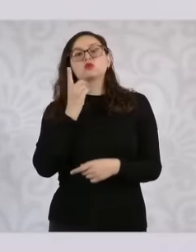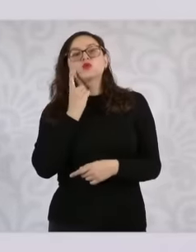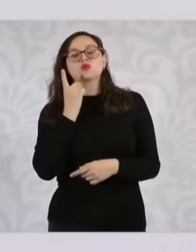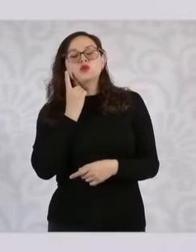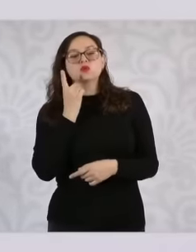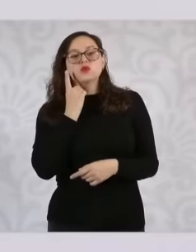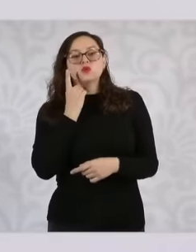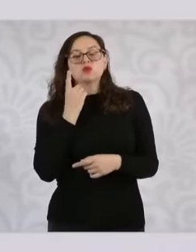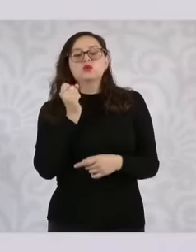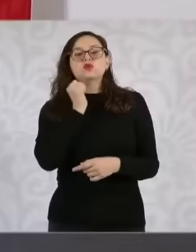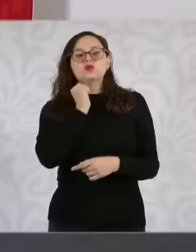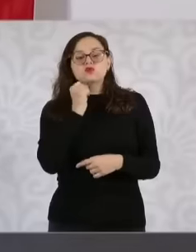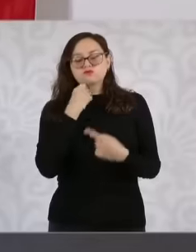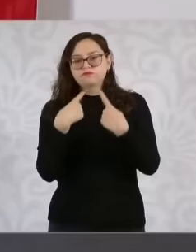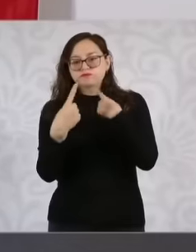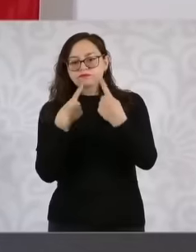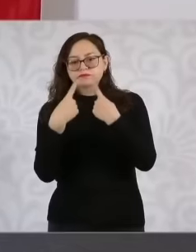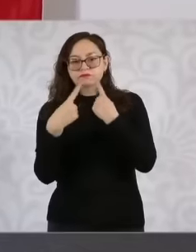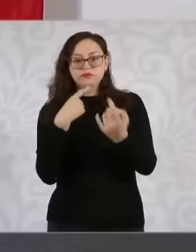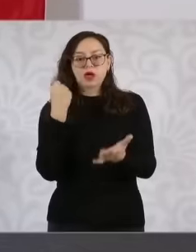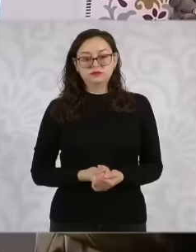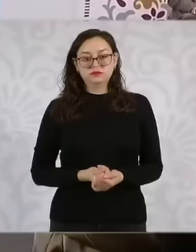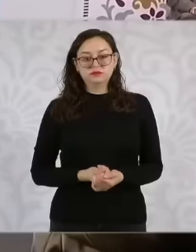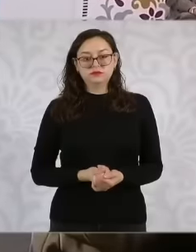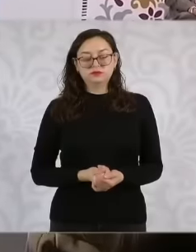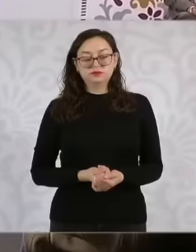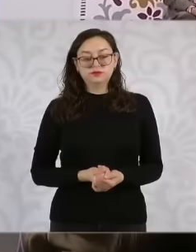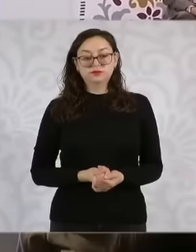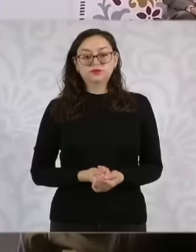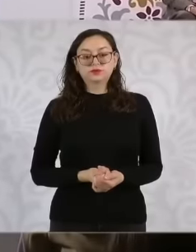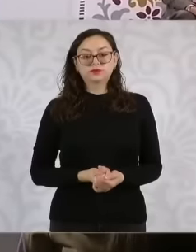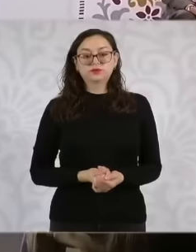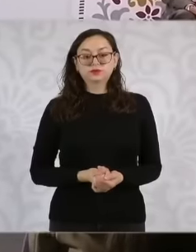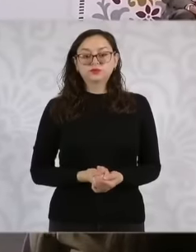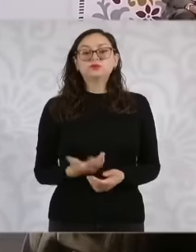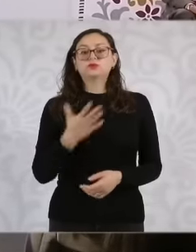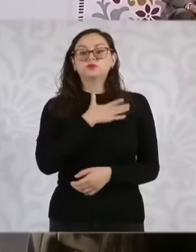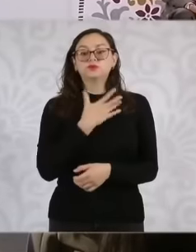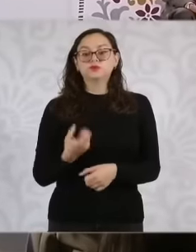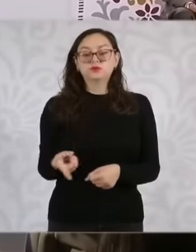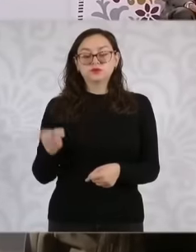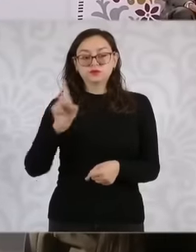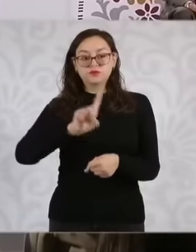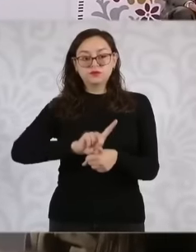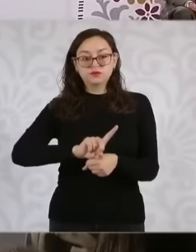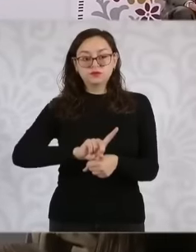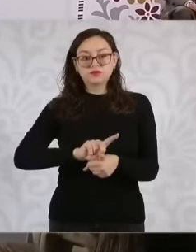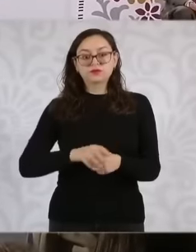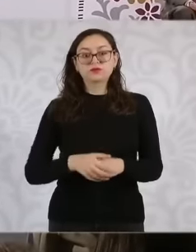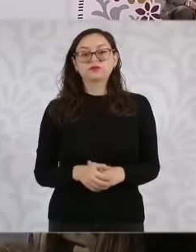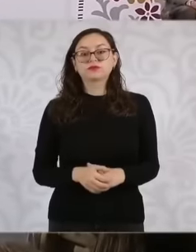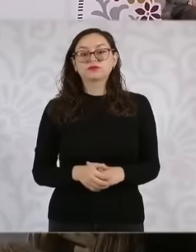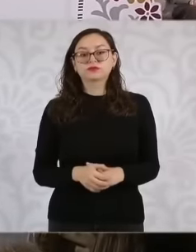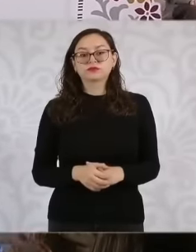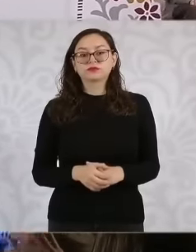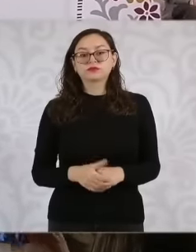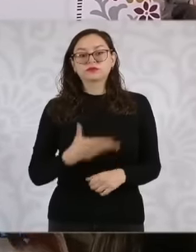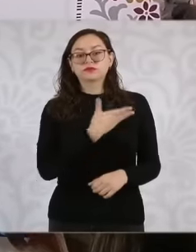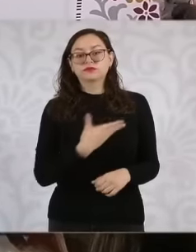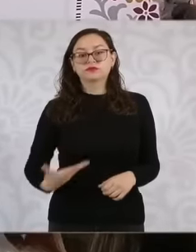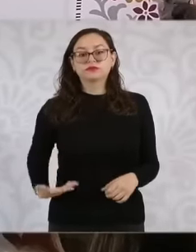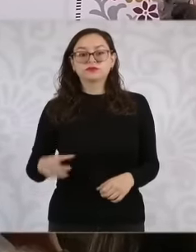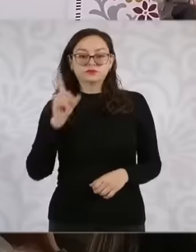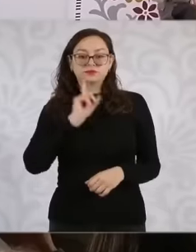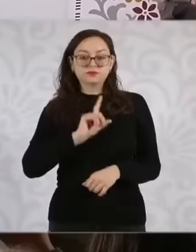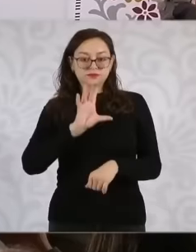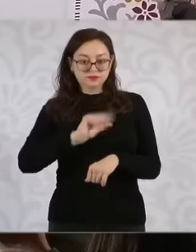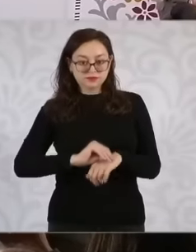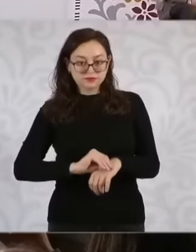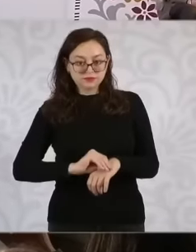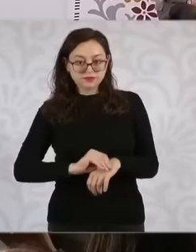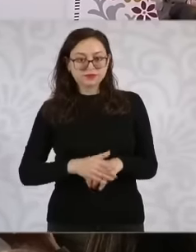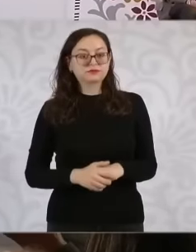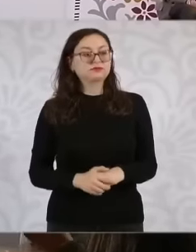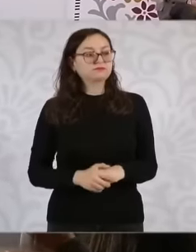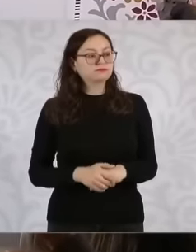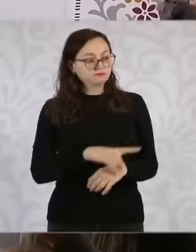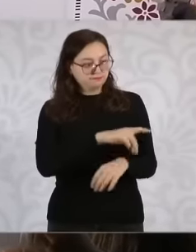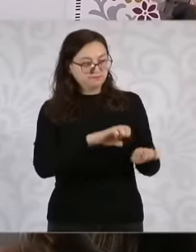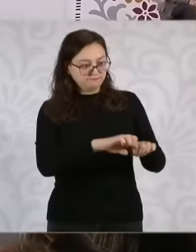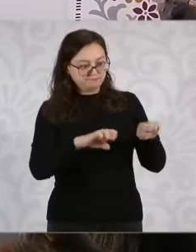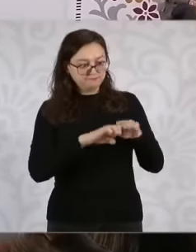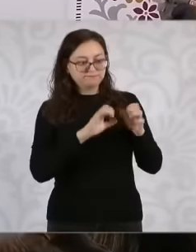deputies and chamber of senators, very good morning, with your permission, president, greetings To my colleagues